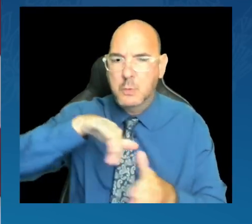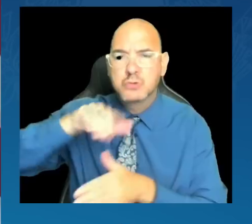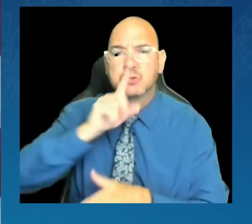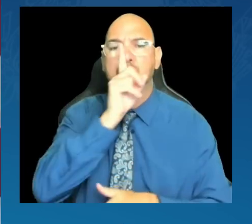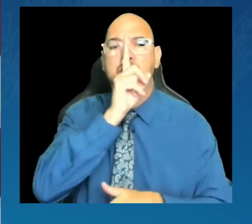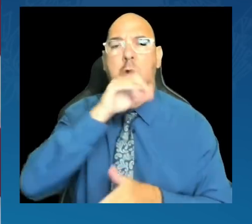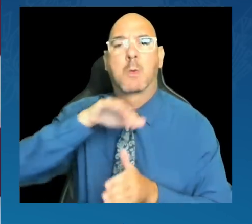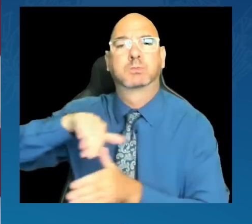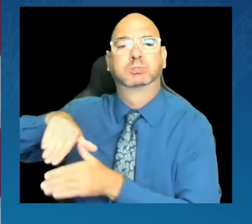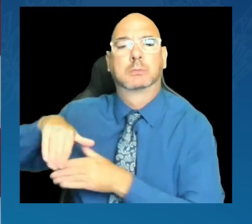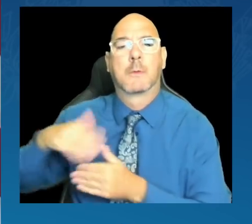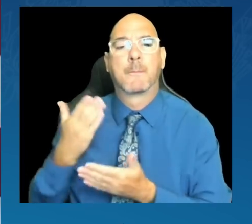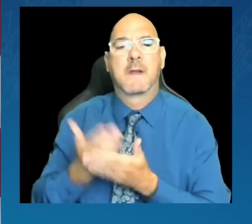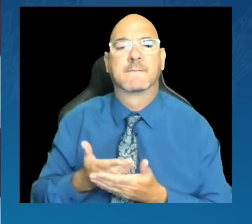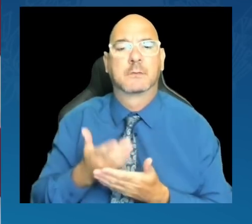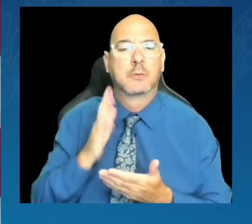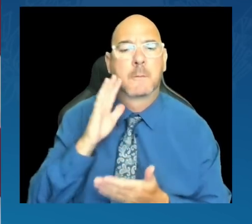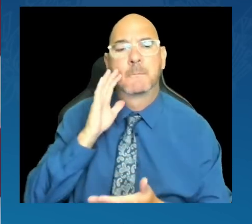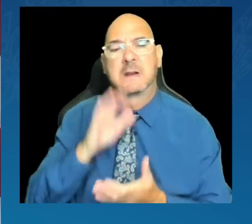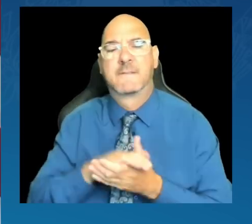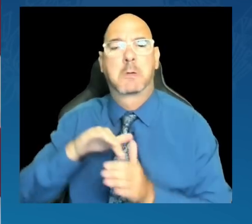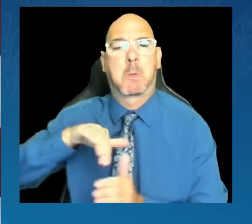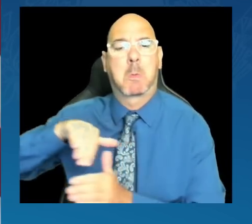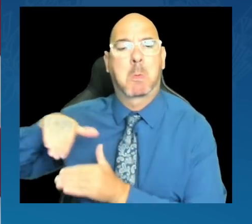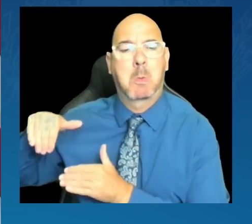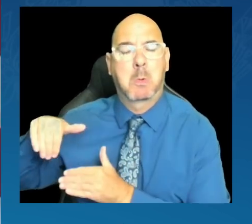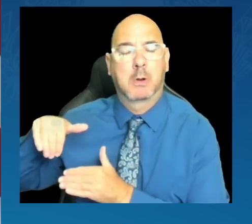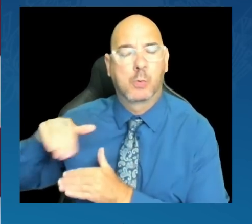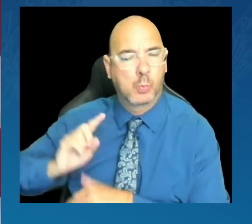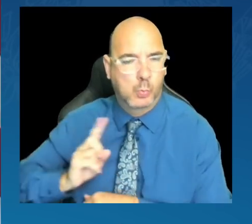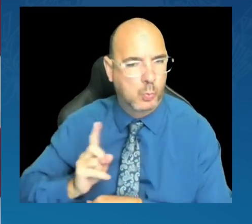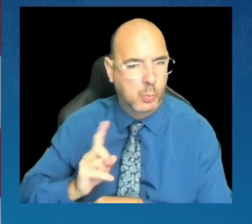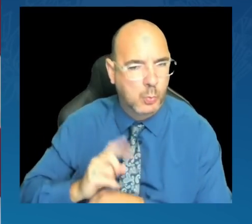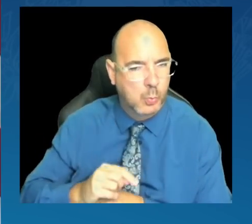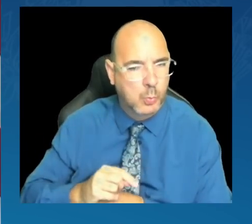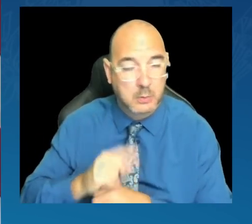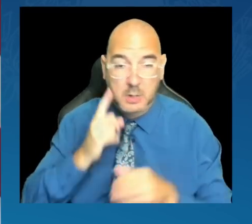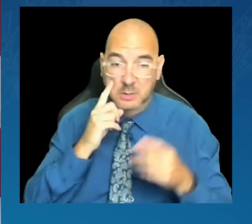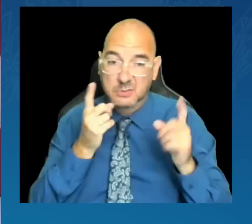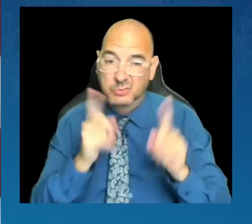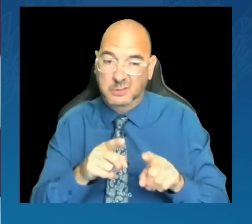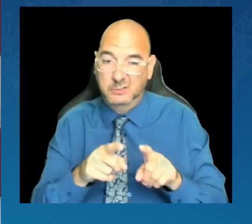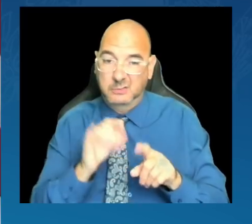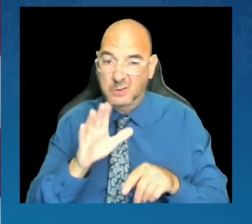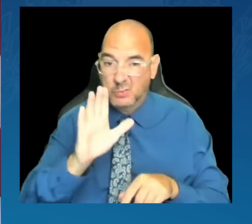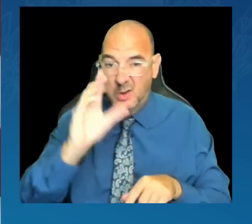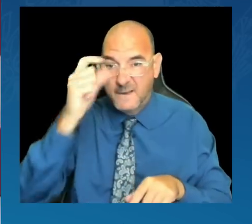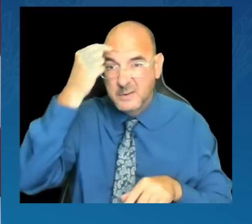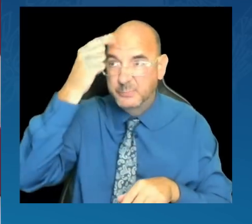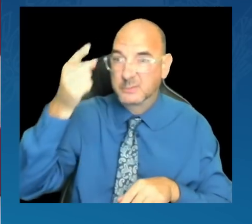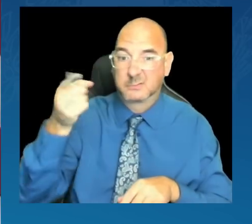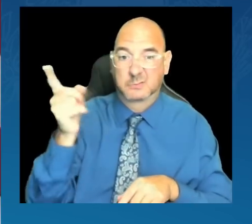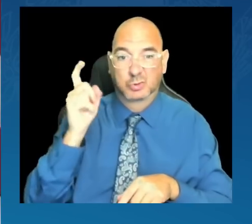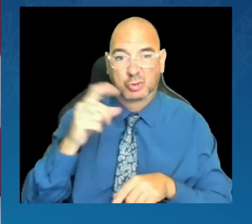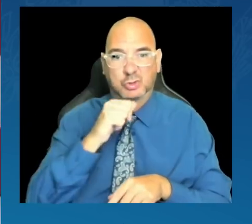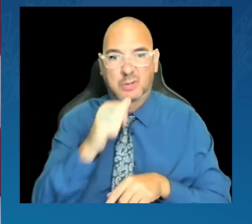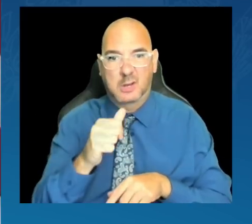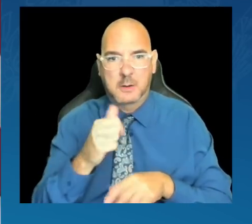to agree that the government should not be making this decision for her.